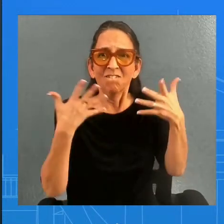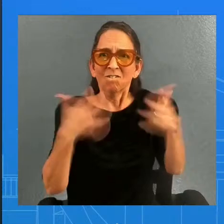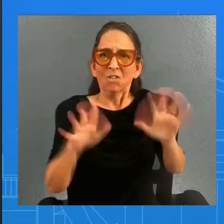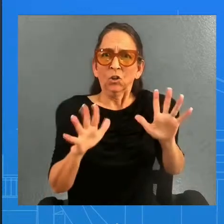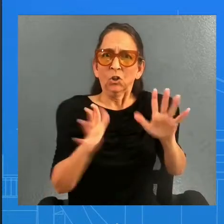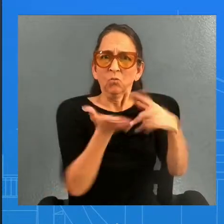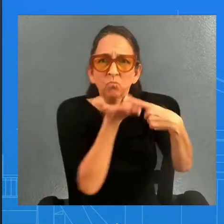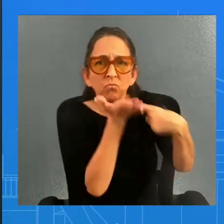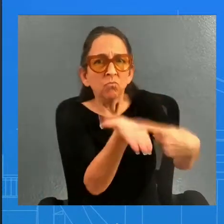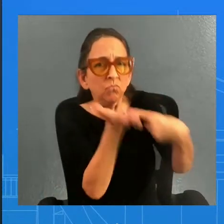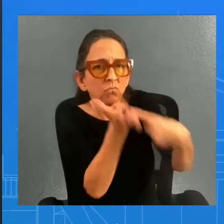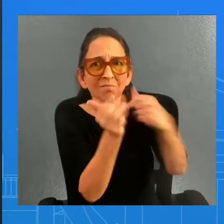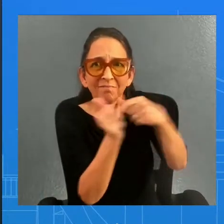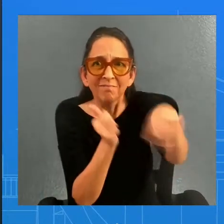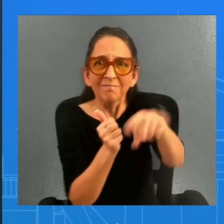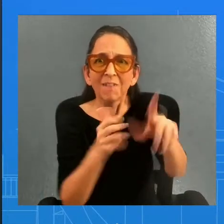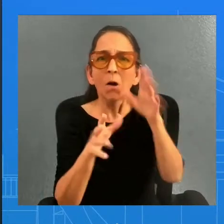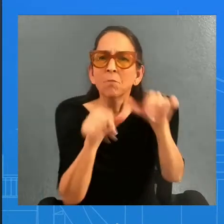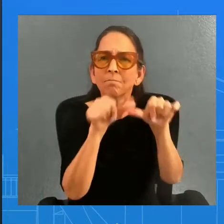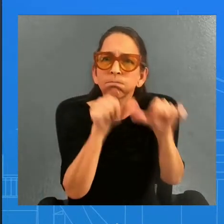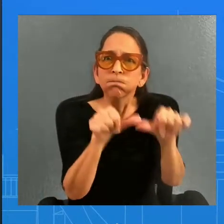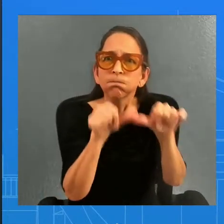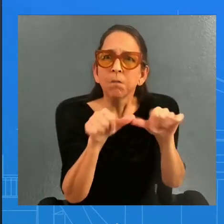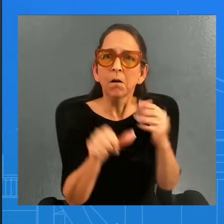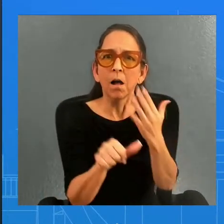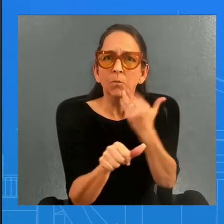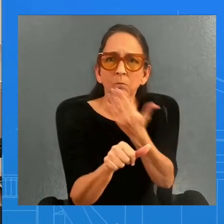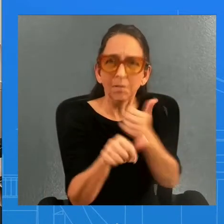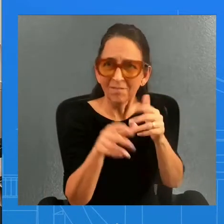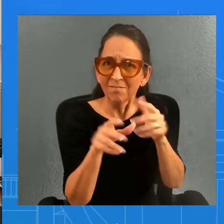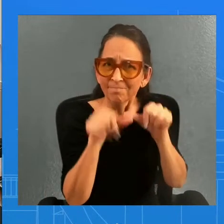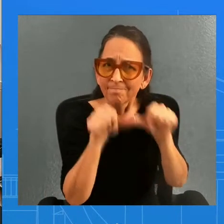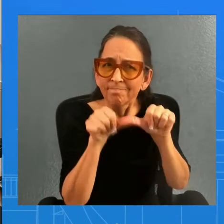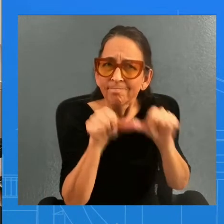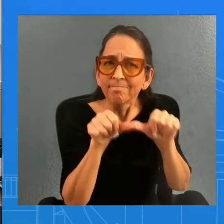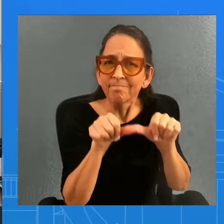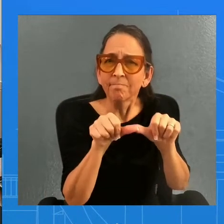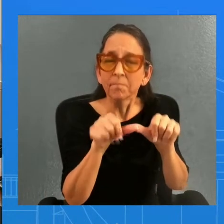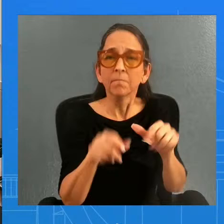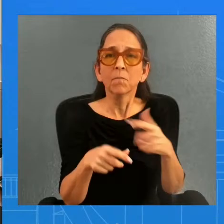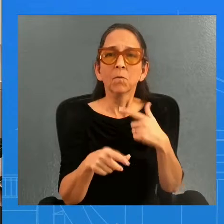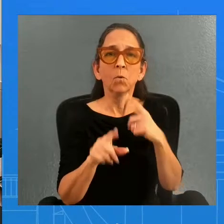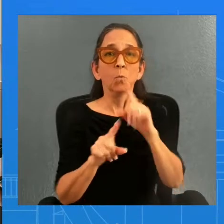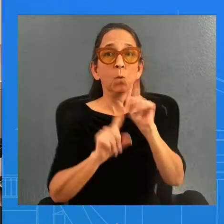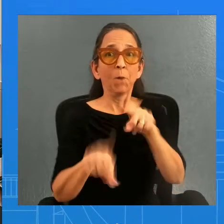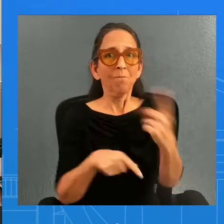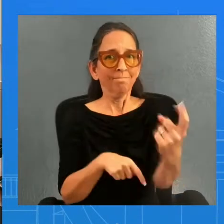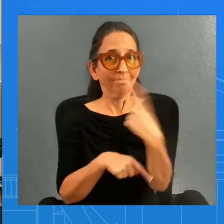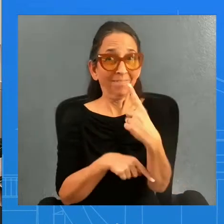The Press: Hi. So, the interest from the frozen assets, does it apply only to the European Union or also the U.S. assets?